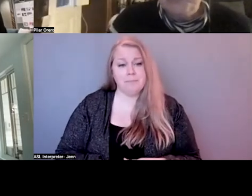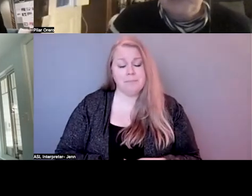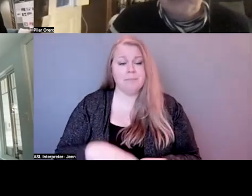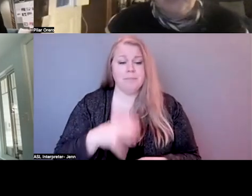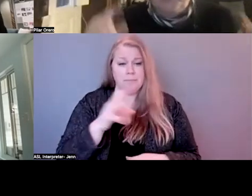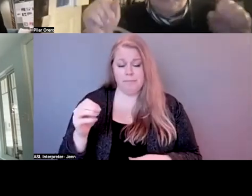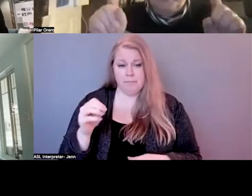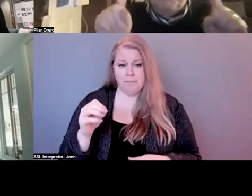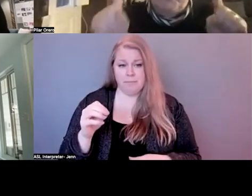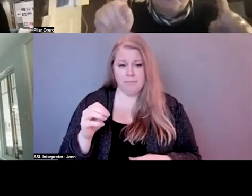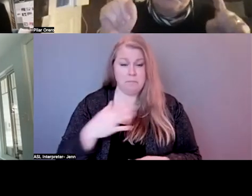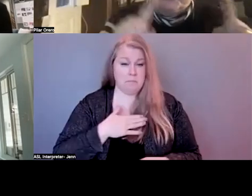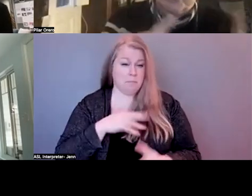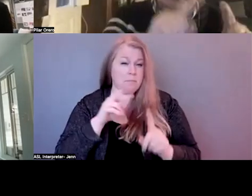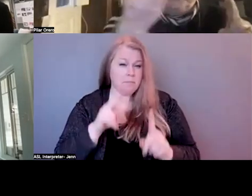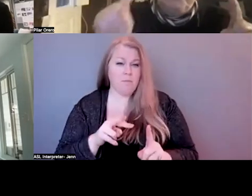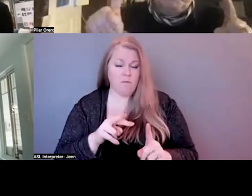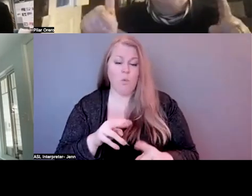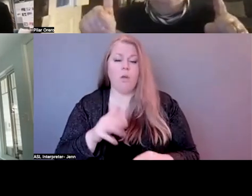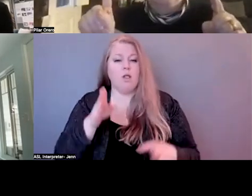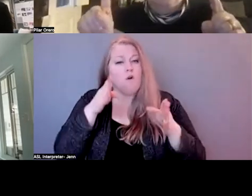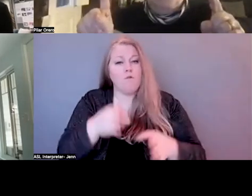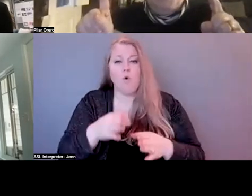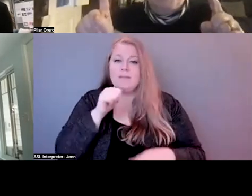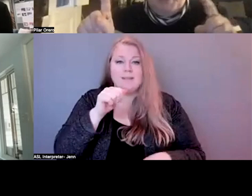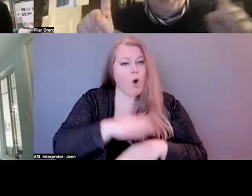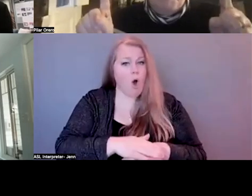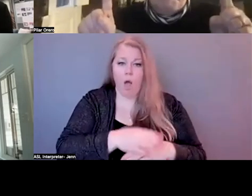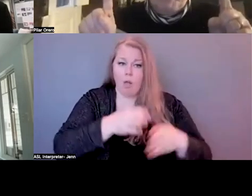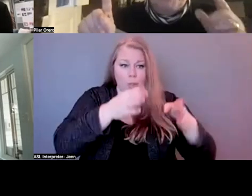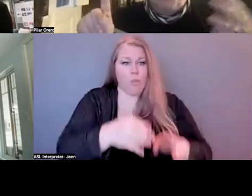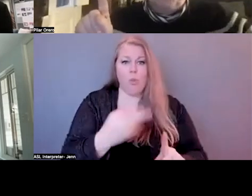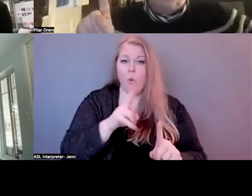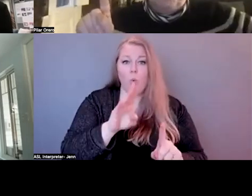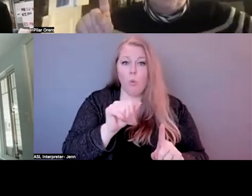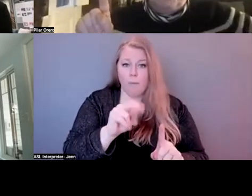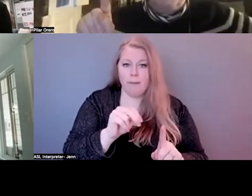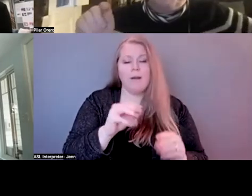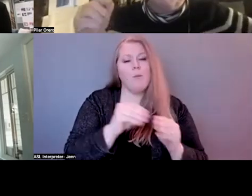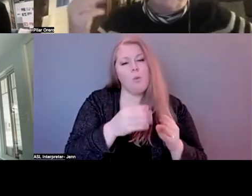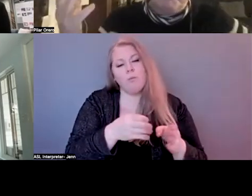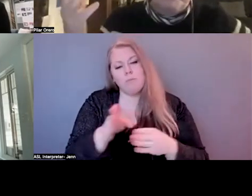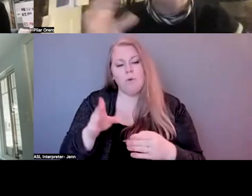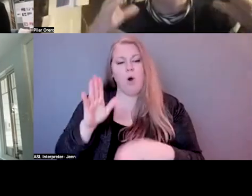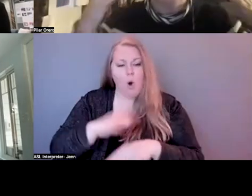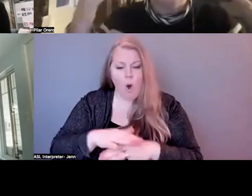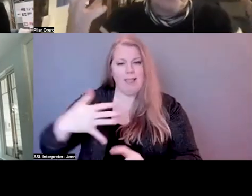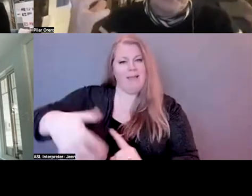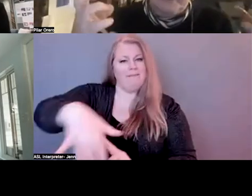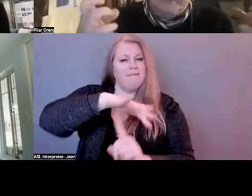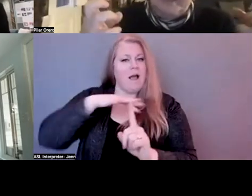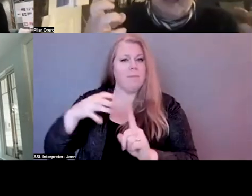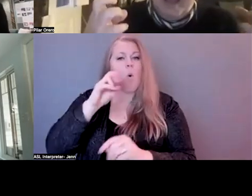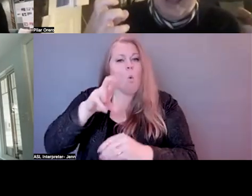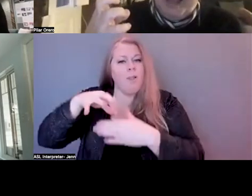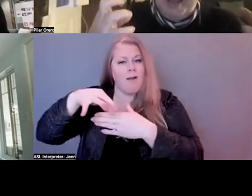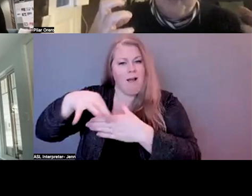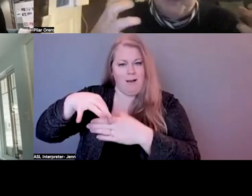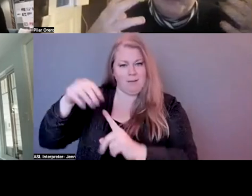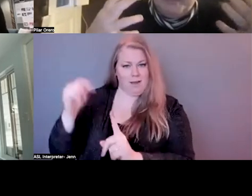To me, the focus is not on the human then, but on the environment or the content, and